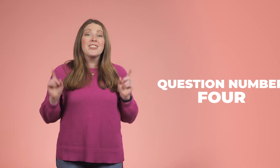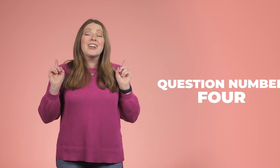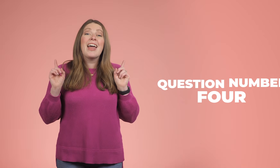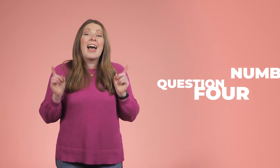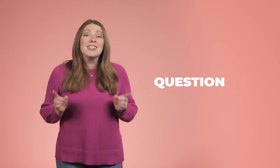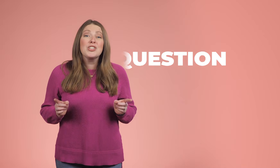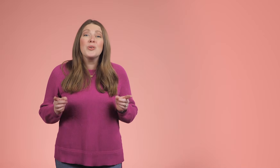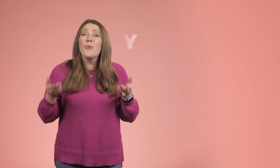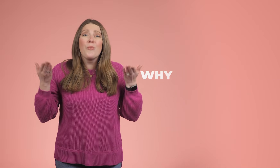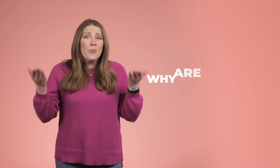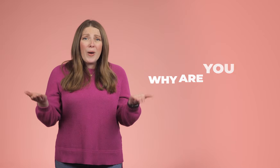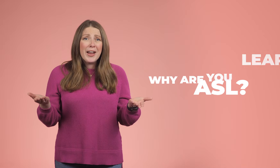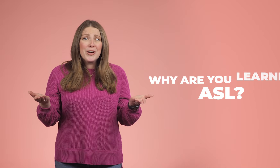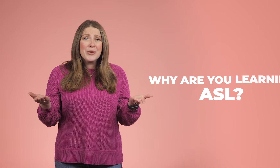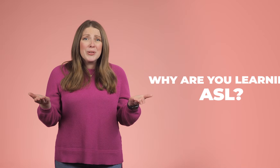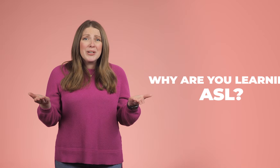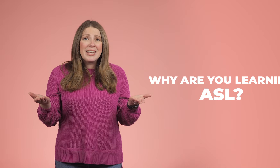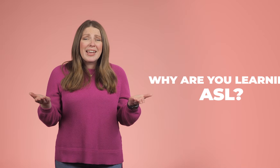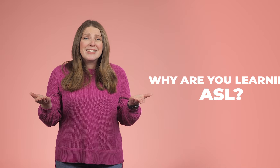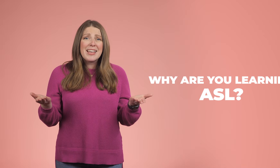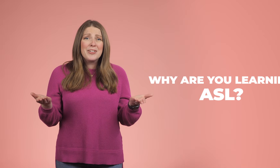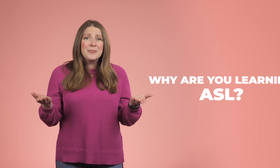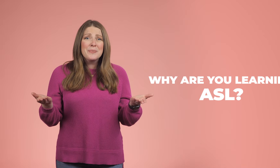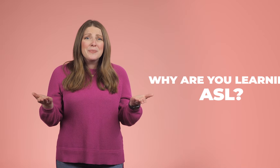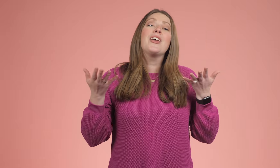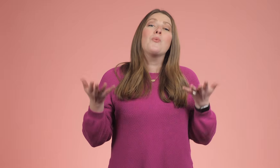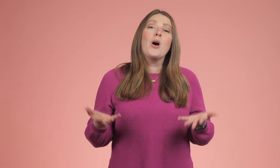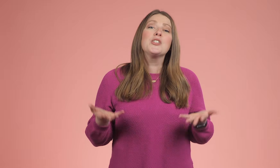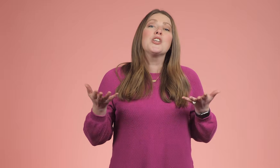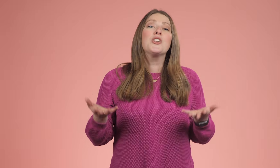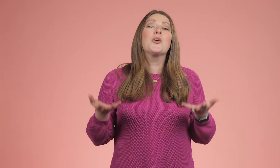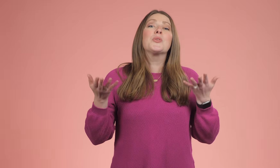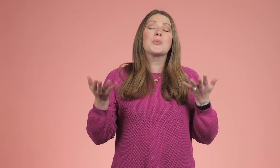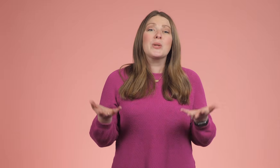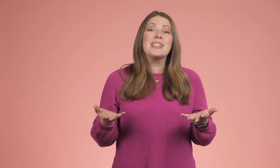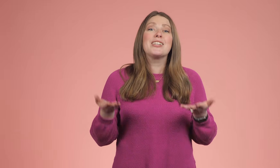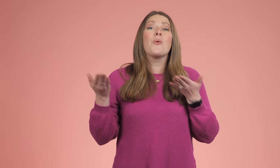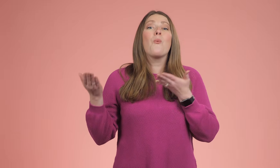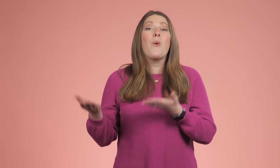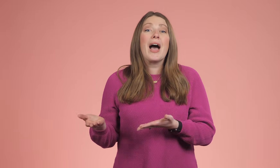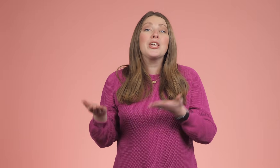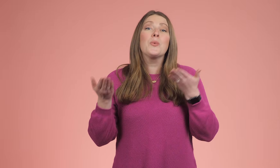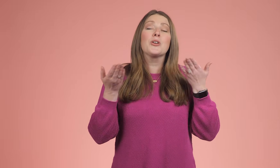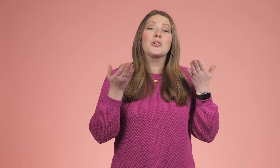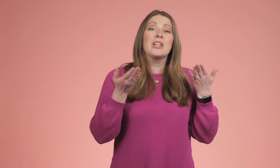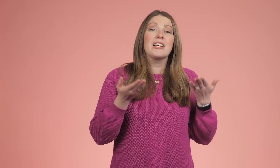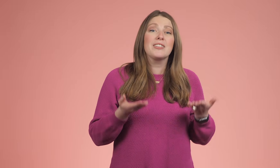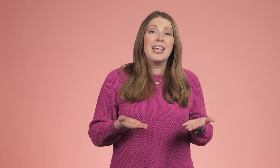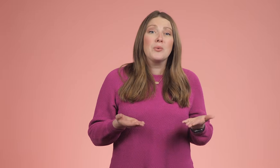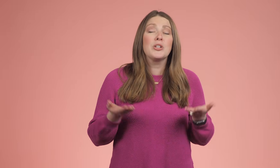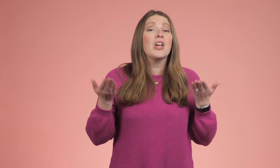They're going to ask you why are you learning ASL? They want to know the reason why you are learning their language